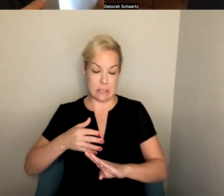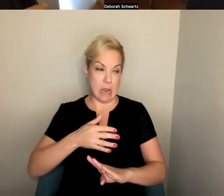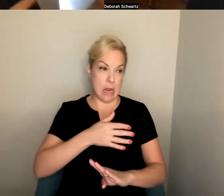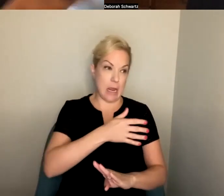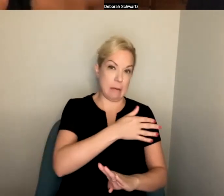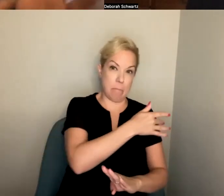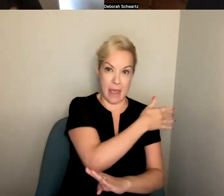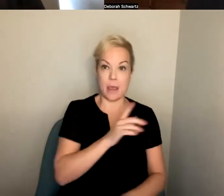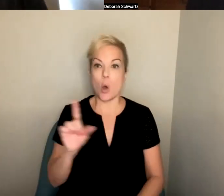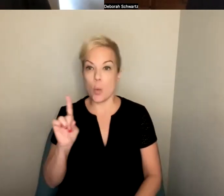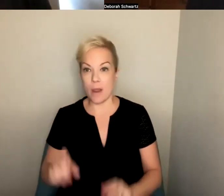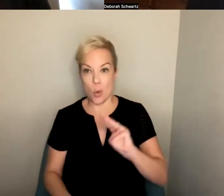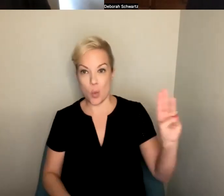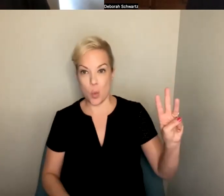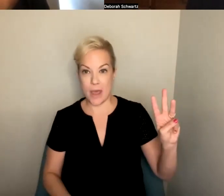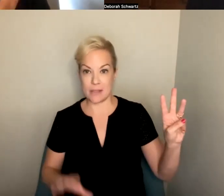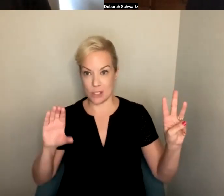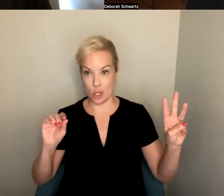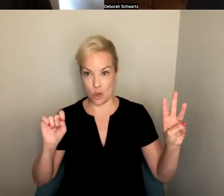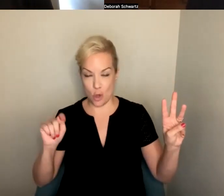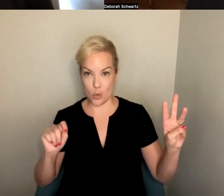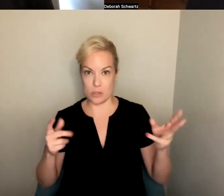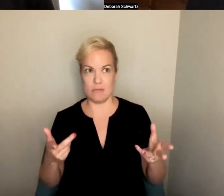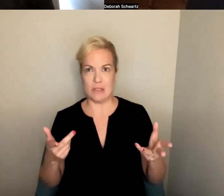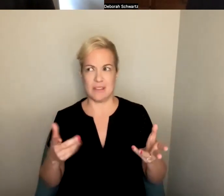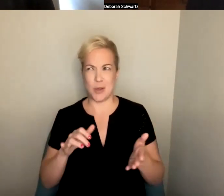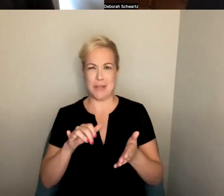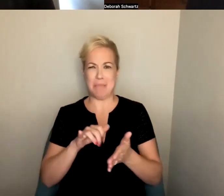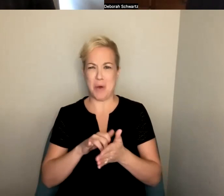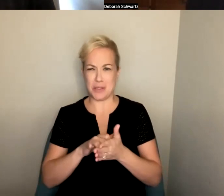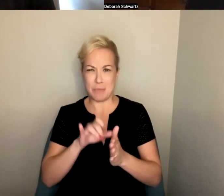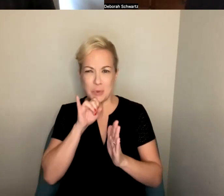coast, so it seems in- impossible, impossible in that way, but **Blain Delory** wrote a quick